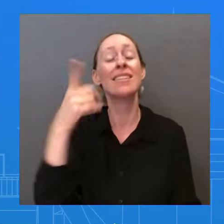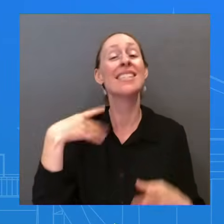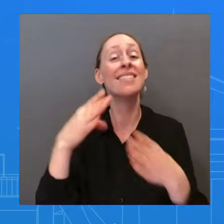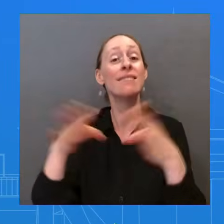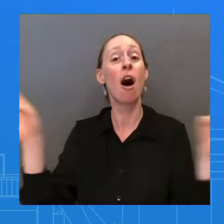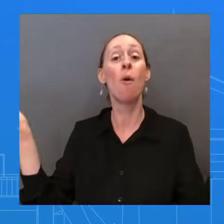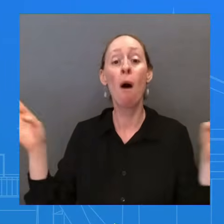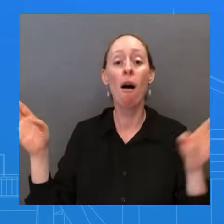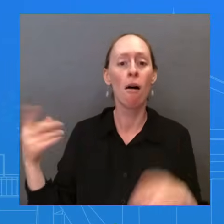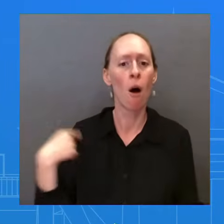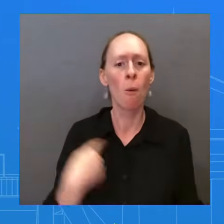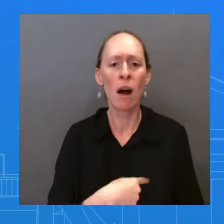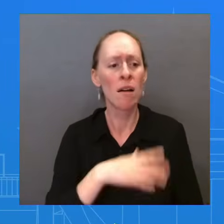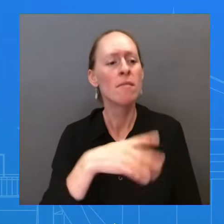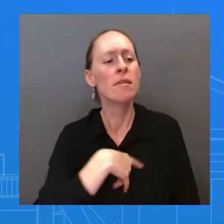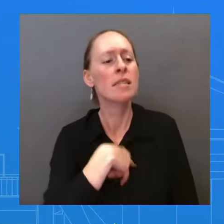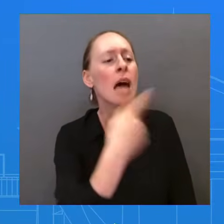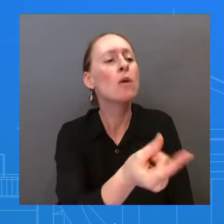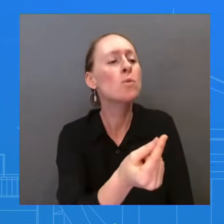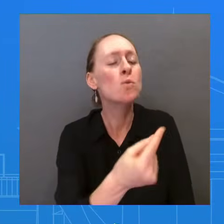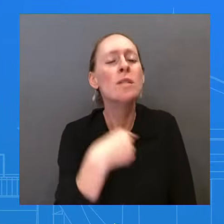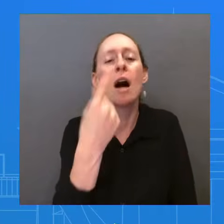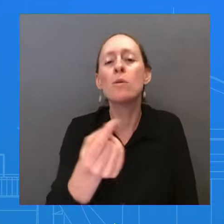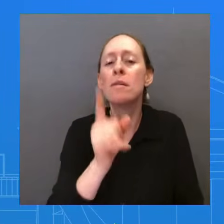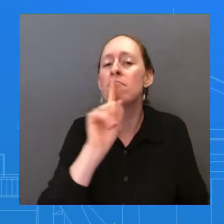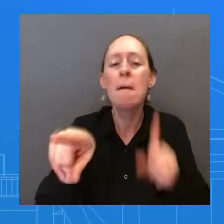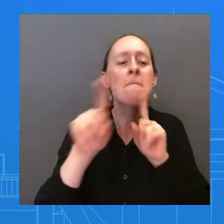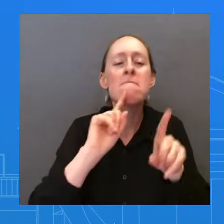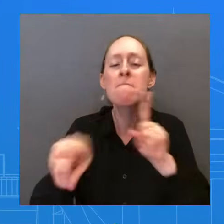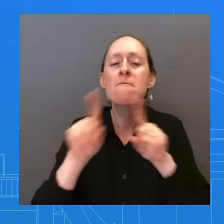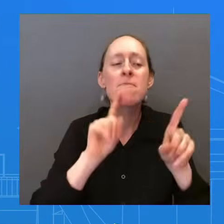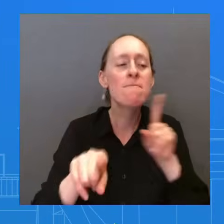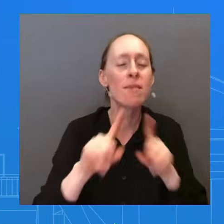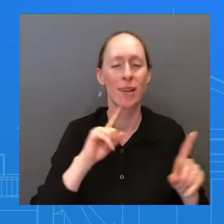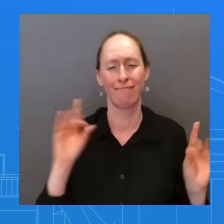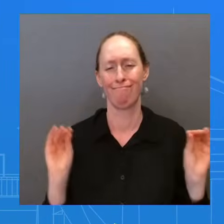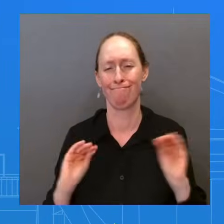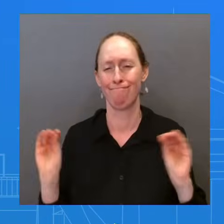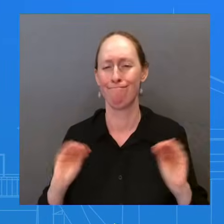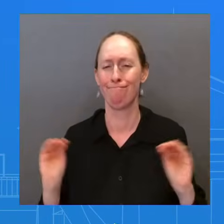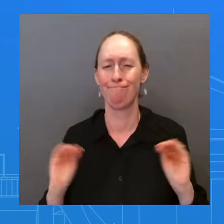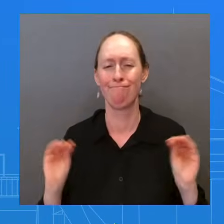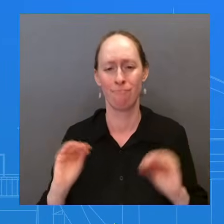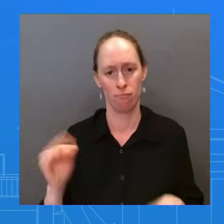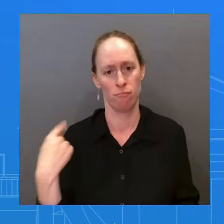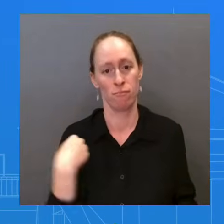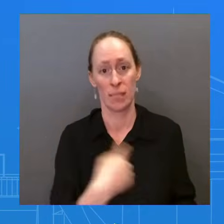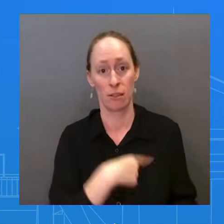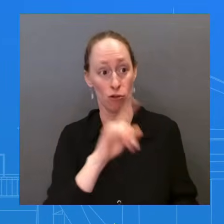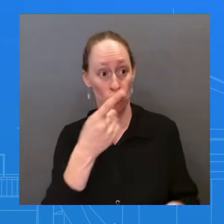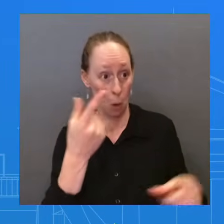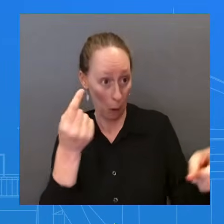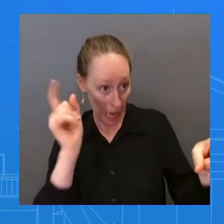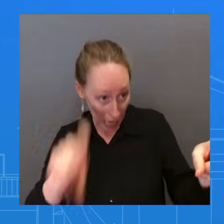where they're going to operate and how they're going to do it. We've been helping them -- giving them advice, giving them tools, training -- but it's up to them to make those decisions.